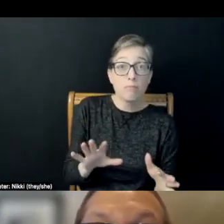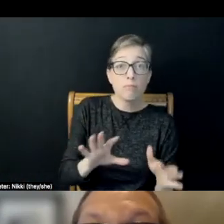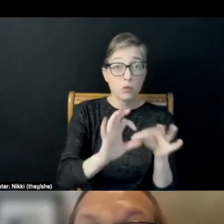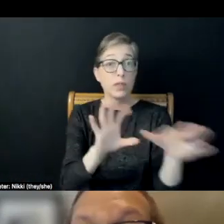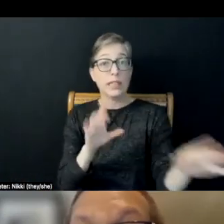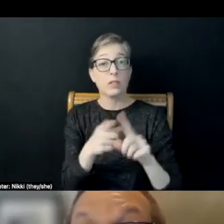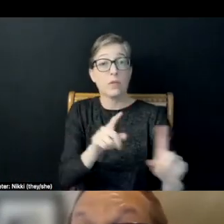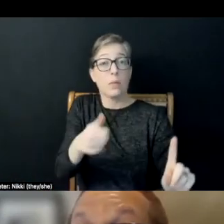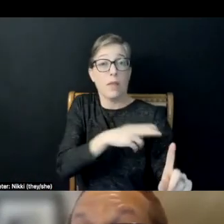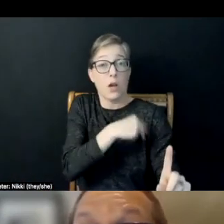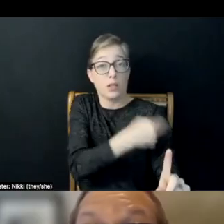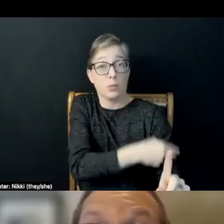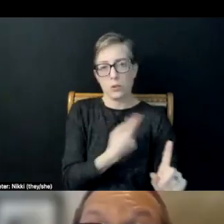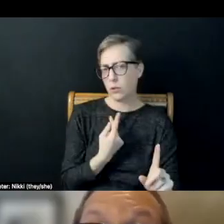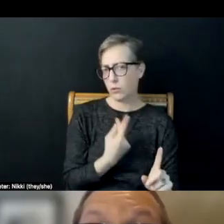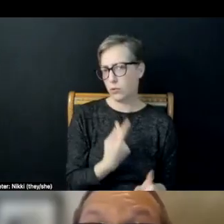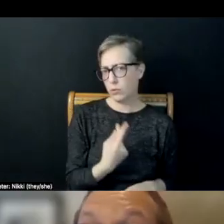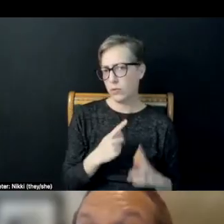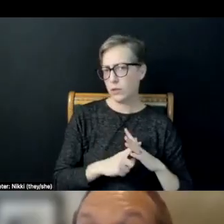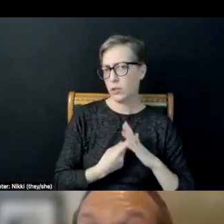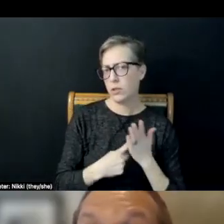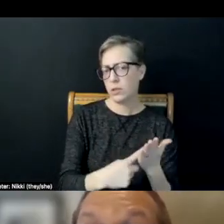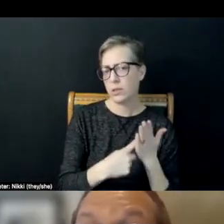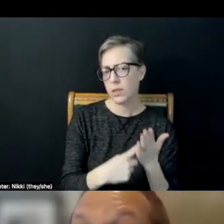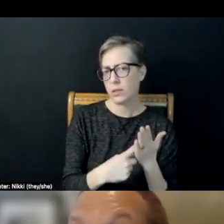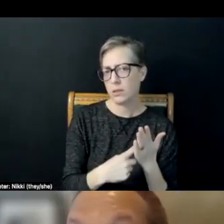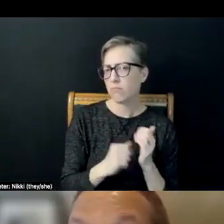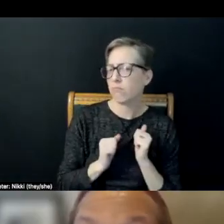we started having conversations about the difference between babies with dwarfism,